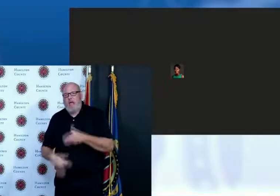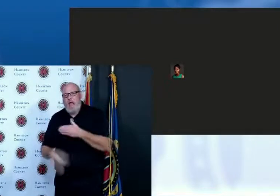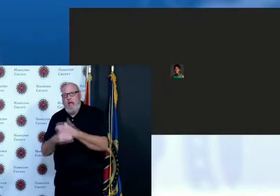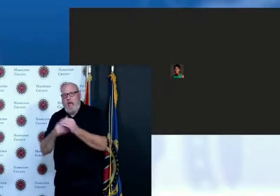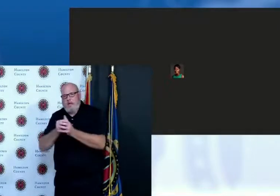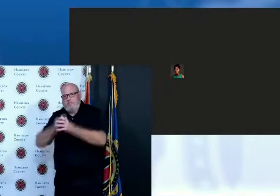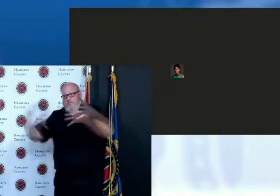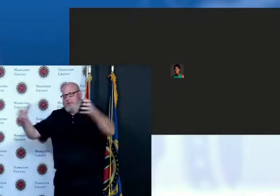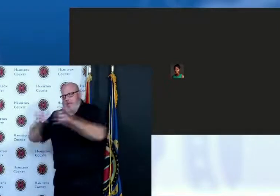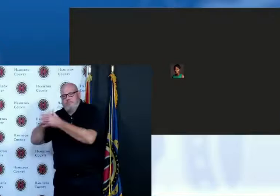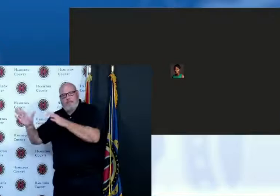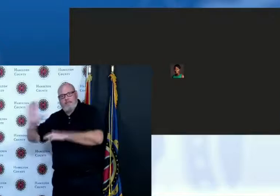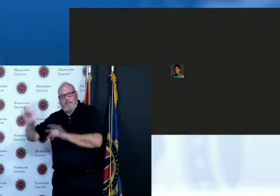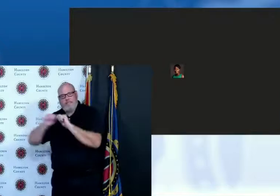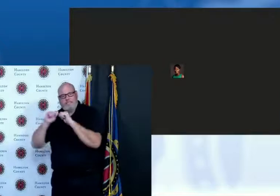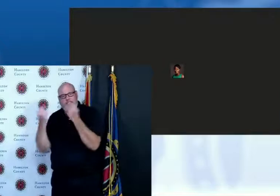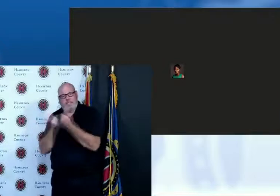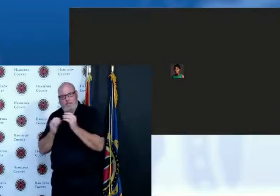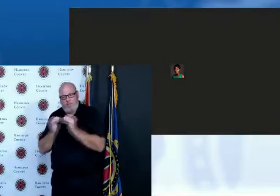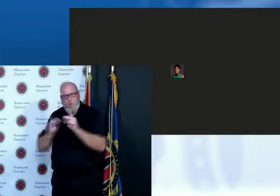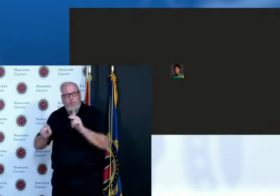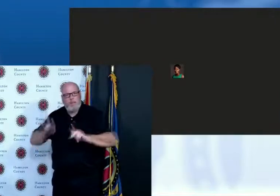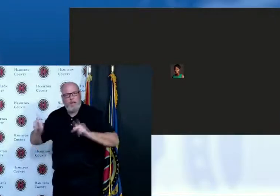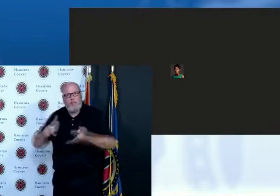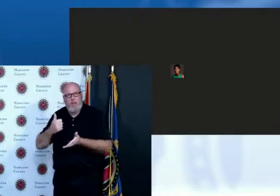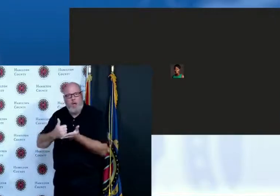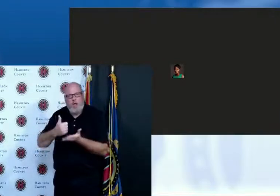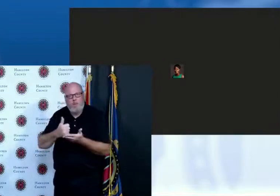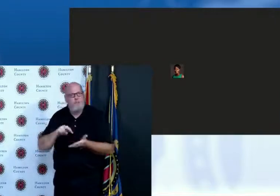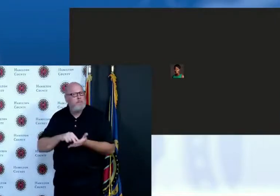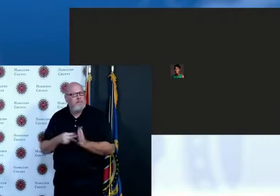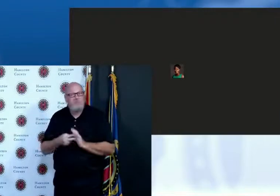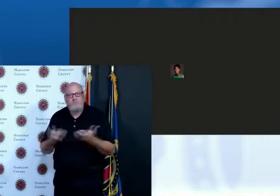all positive things I believe there are a lot of folks that want the vaccine but didn't want to